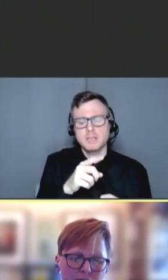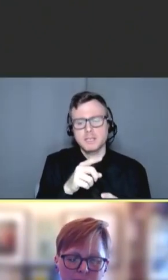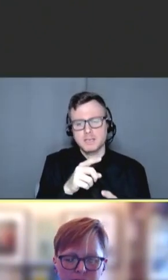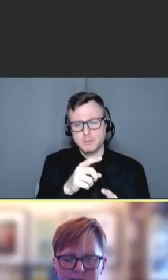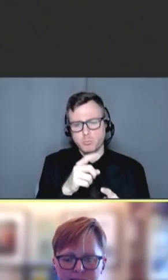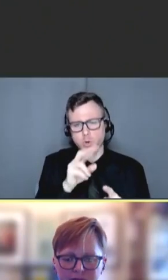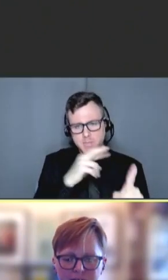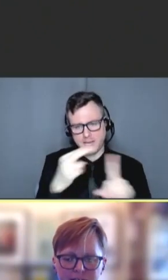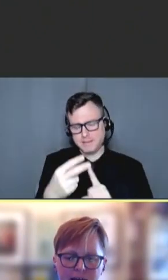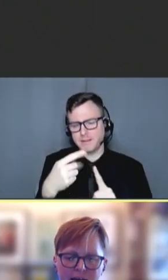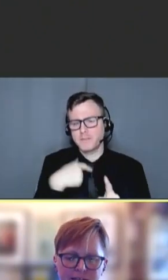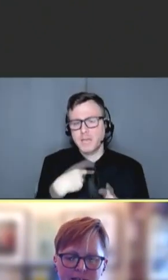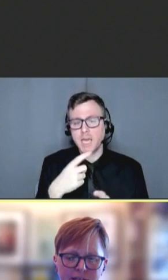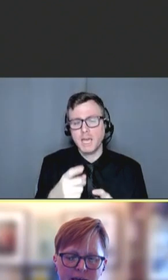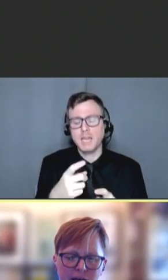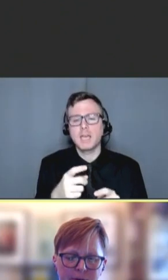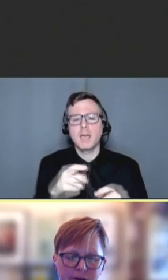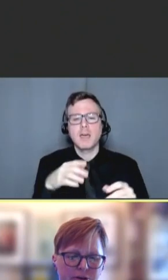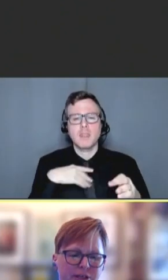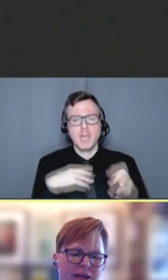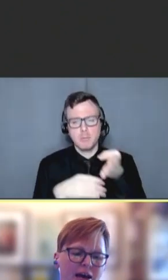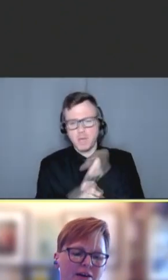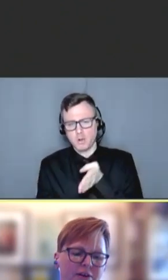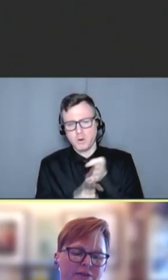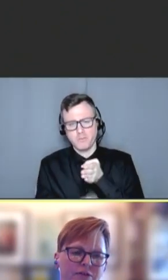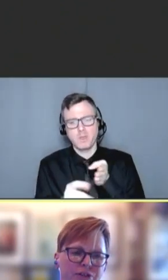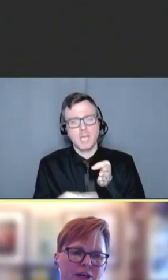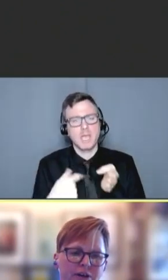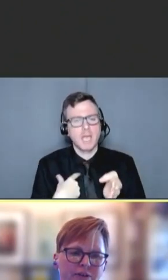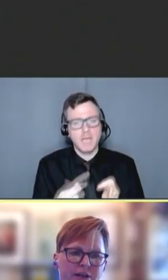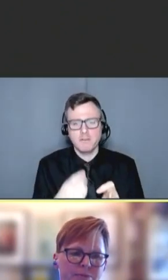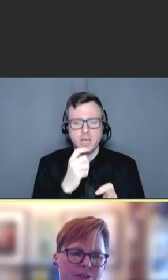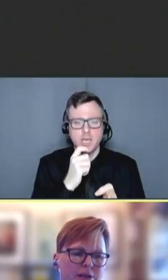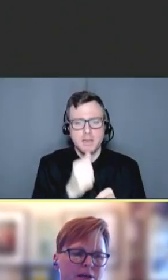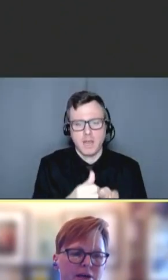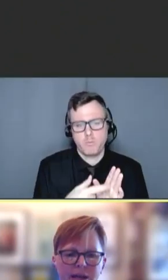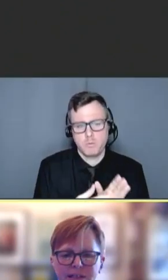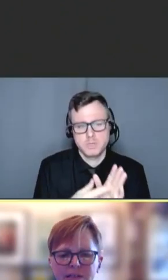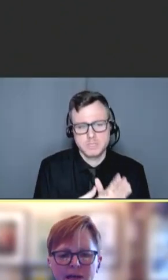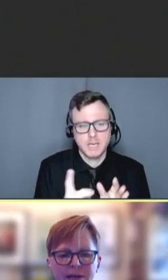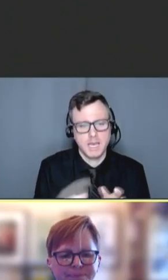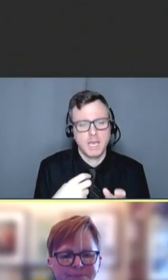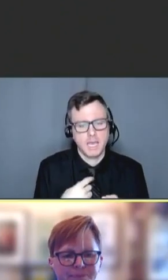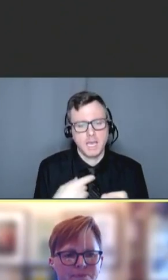are the most likely to face access to caregivers and have adverse health outcomes. Next slide.